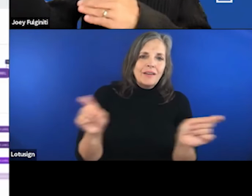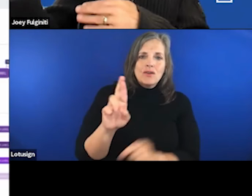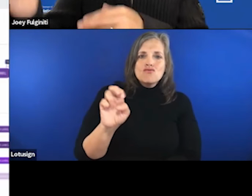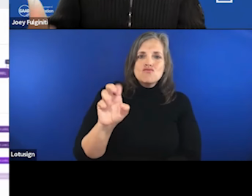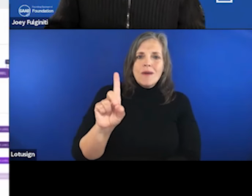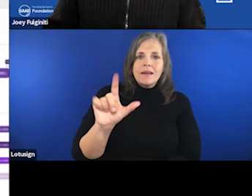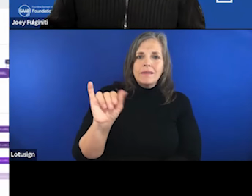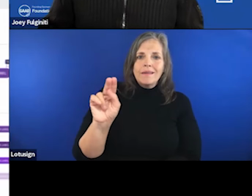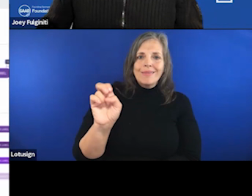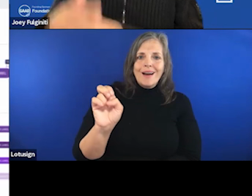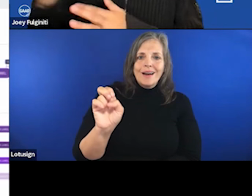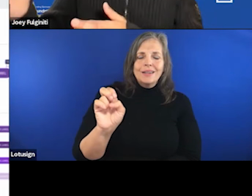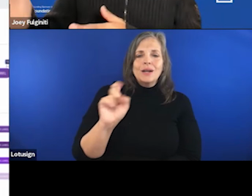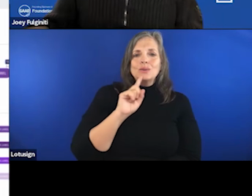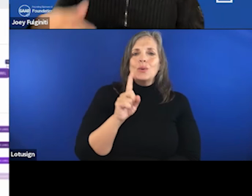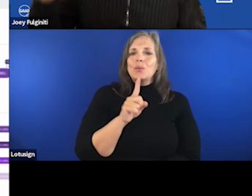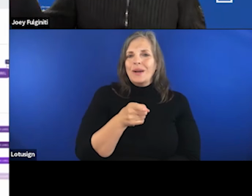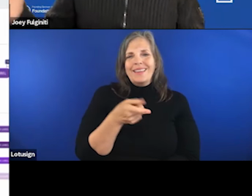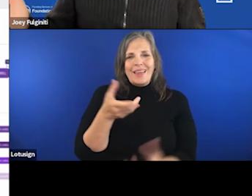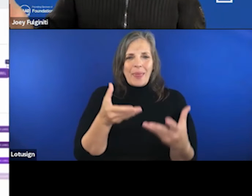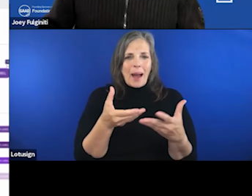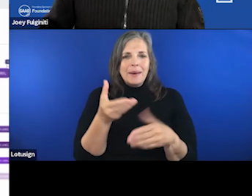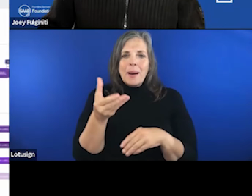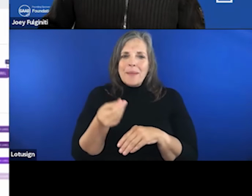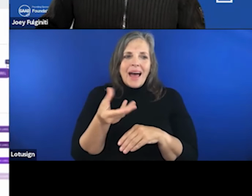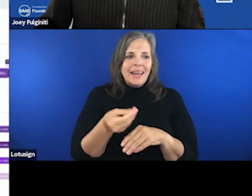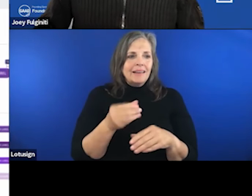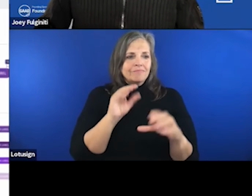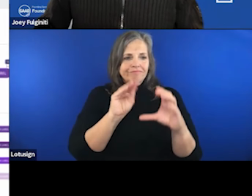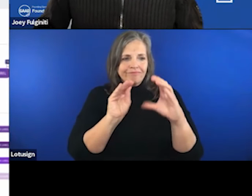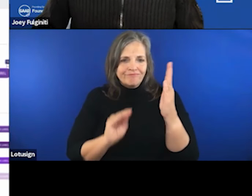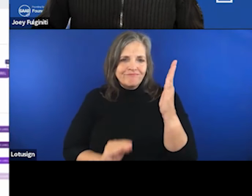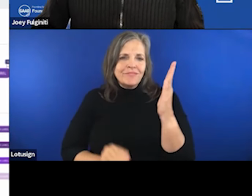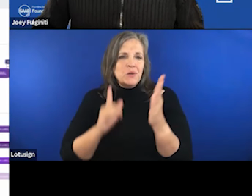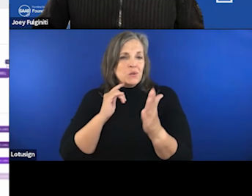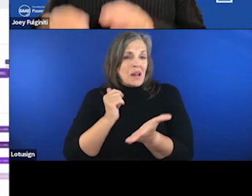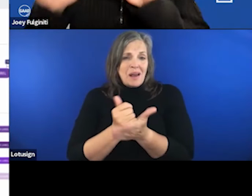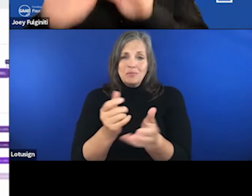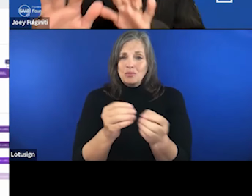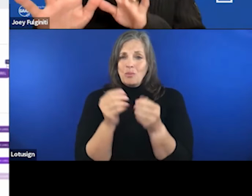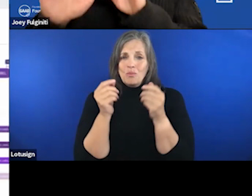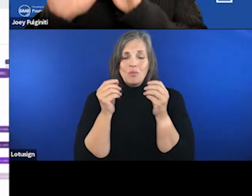padding and such so it really helps you helps you move fast and then um like i said if you accessify